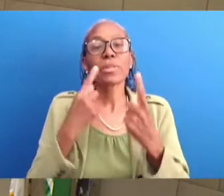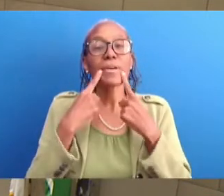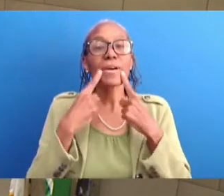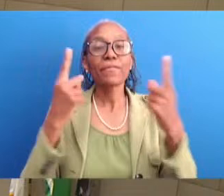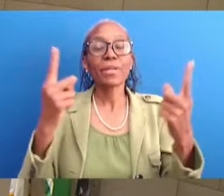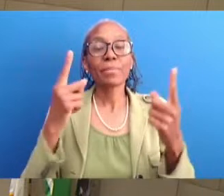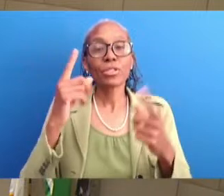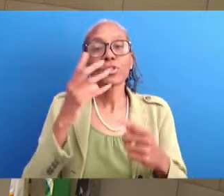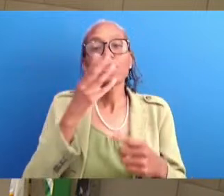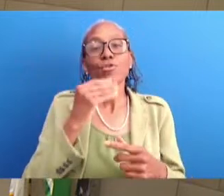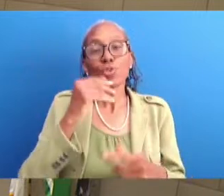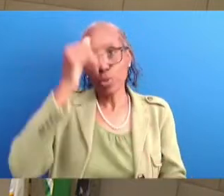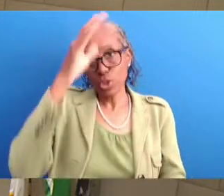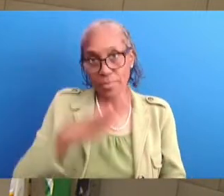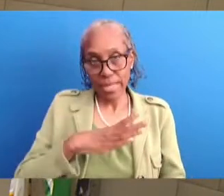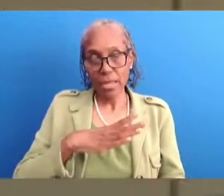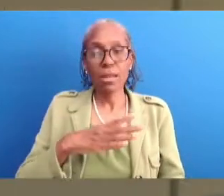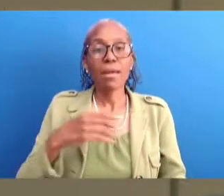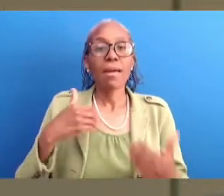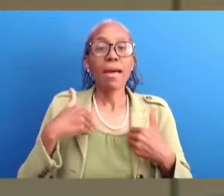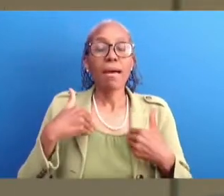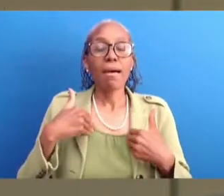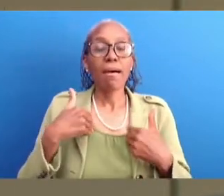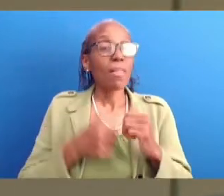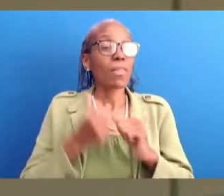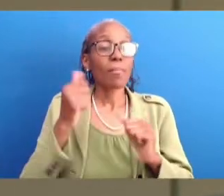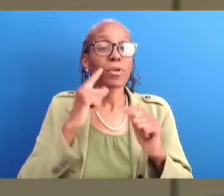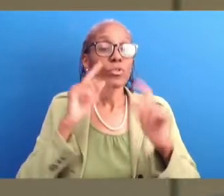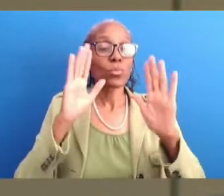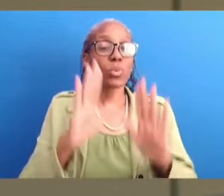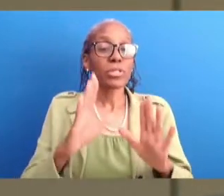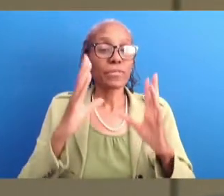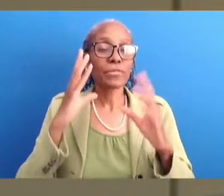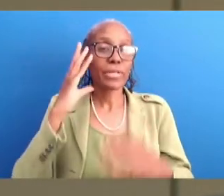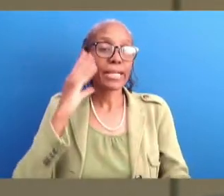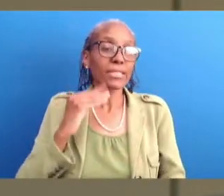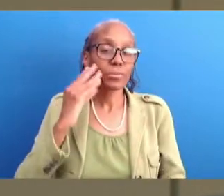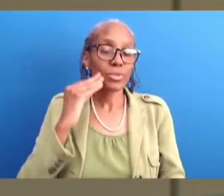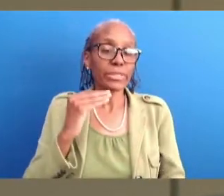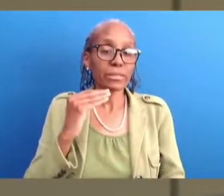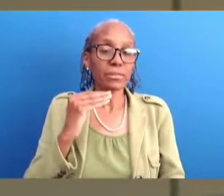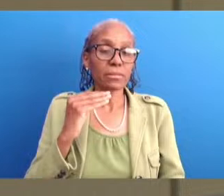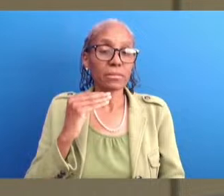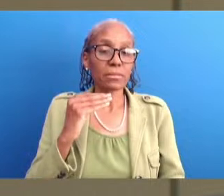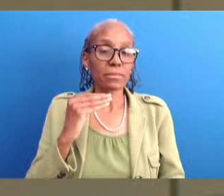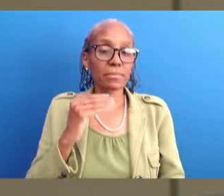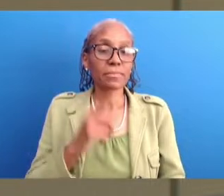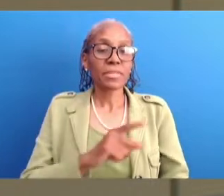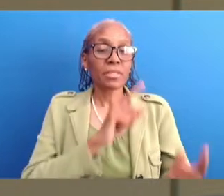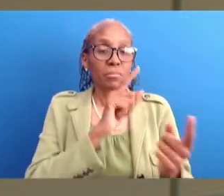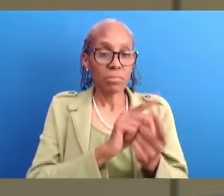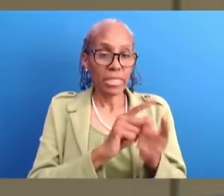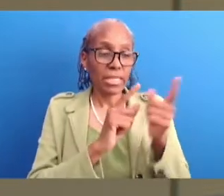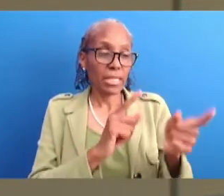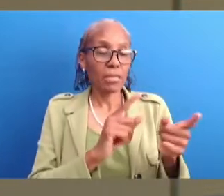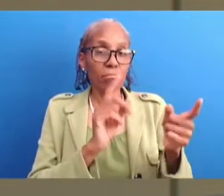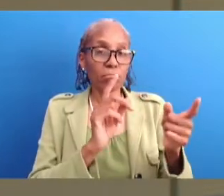TOGETHER. AND RECENTLY I WAS WITH A FAMOUS